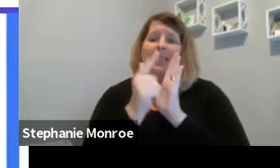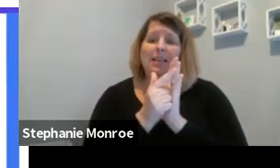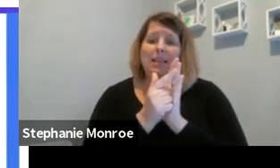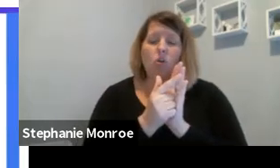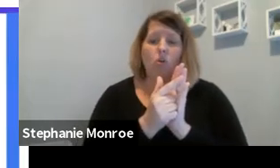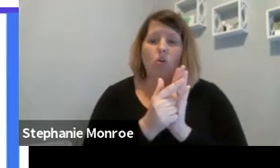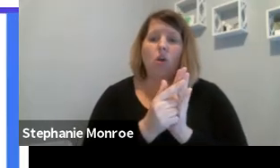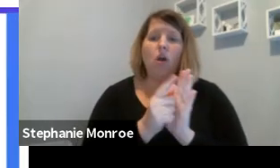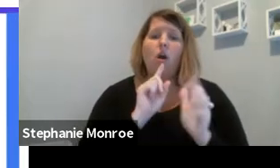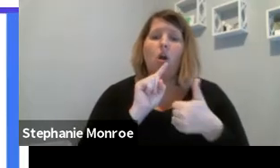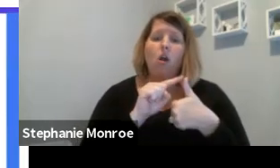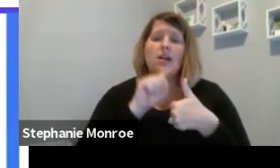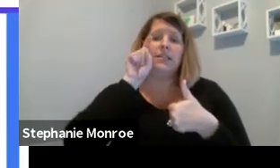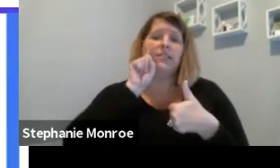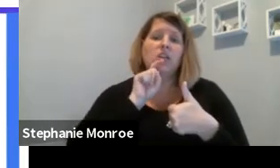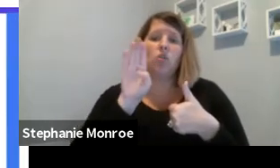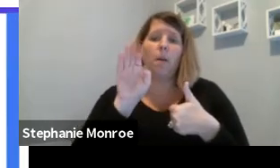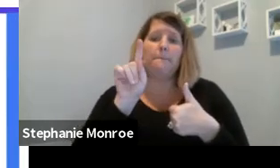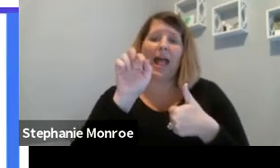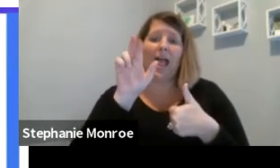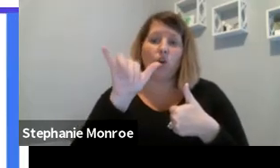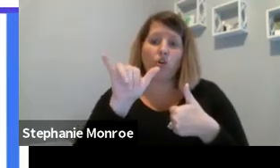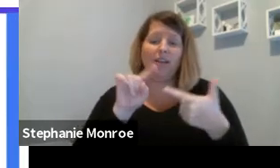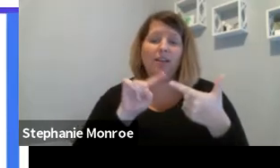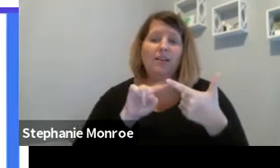are sexual battery and sexual assault.